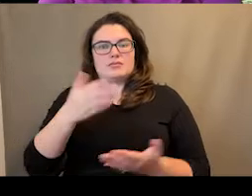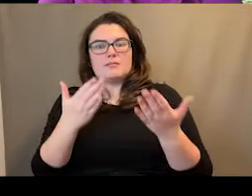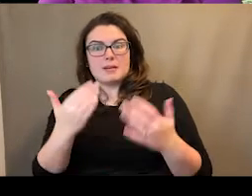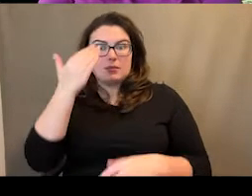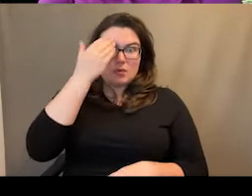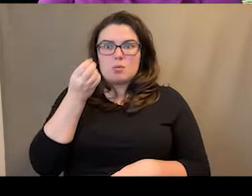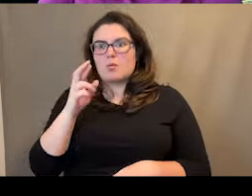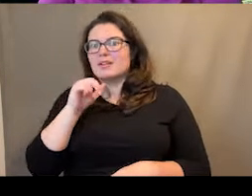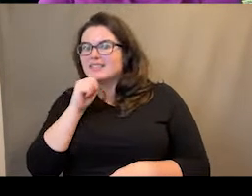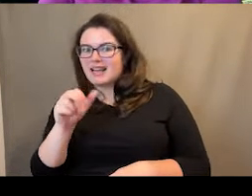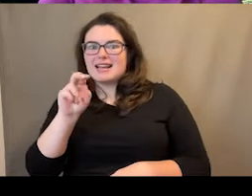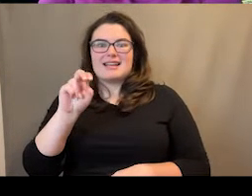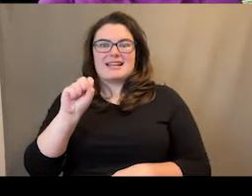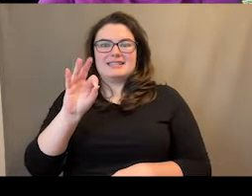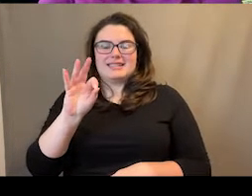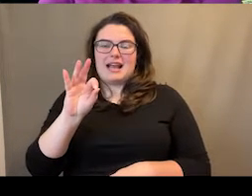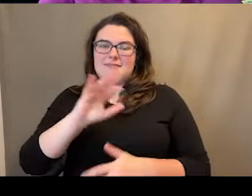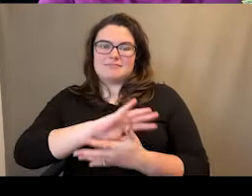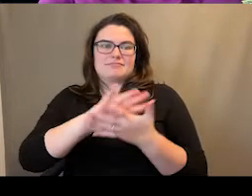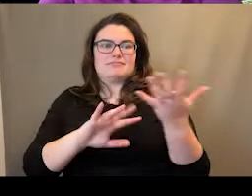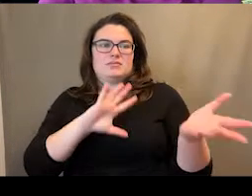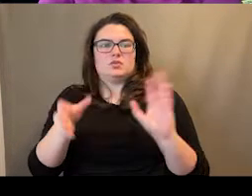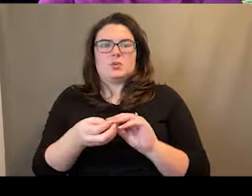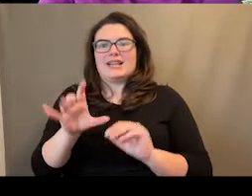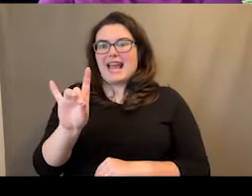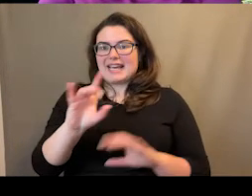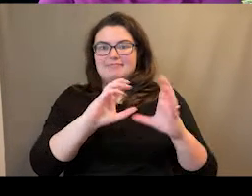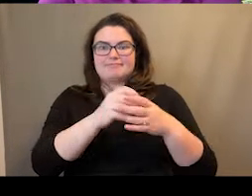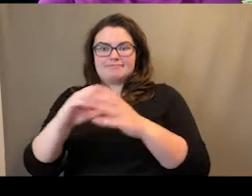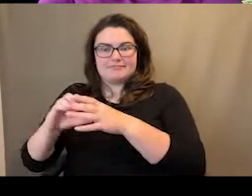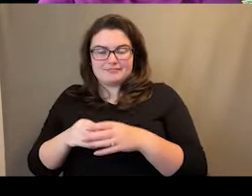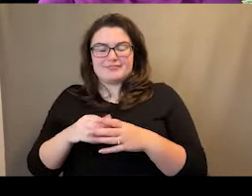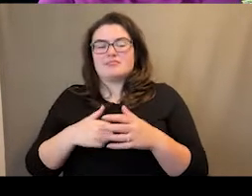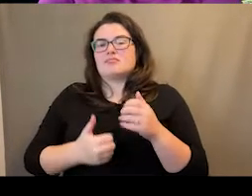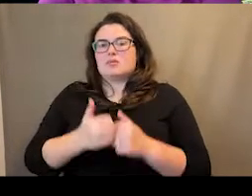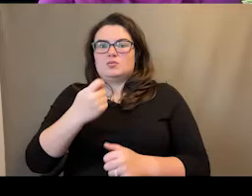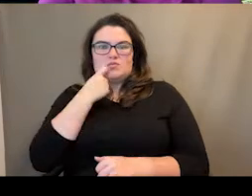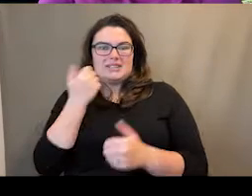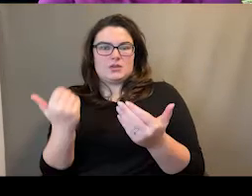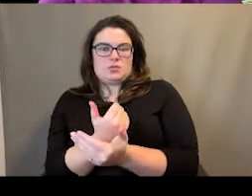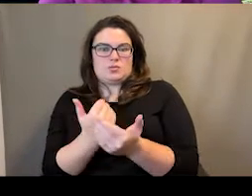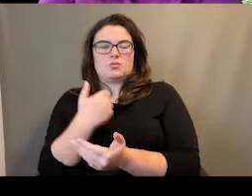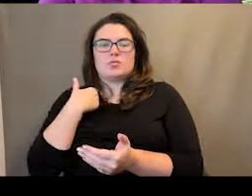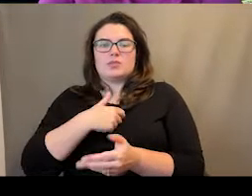the NSF comprises eight directorates. Our newest directorate, which is down at the bottom, we call it TIP,